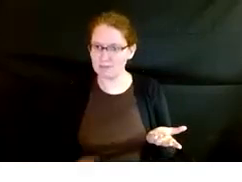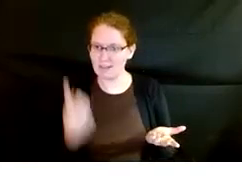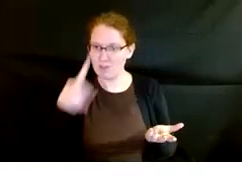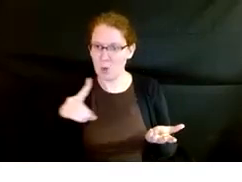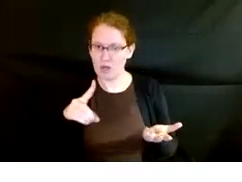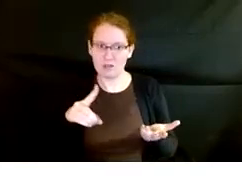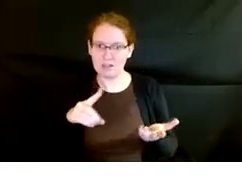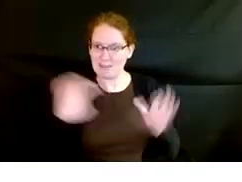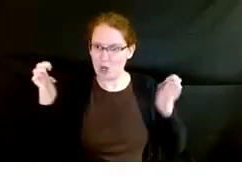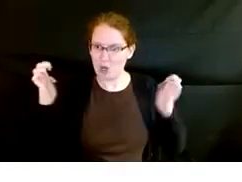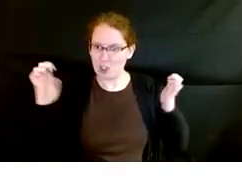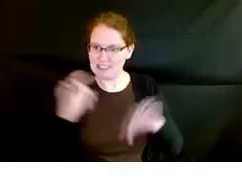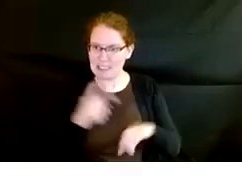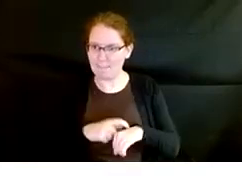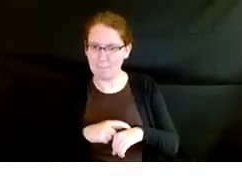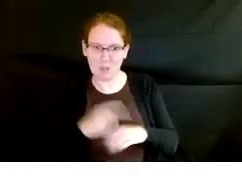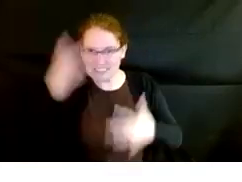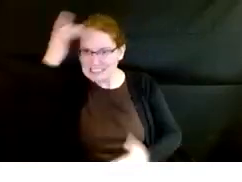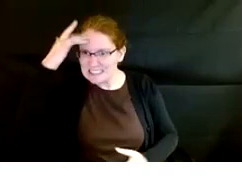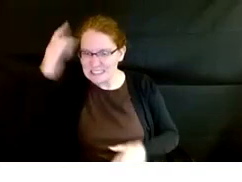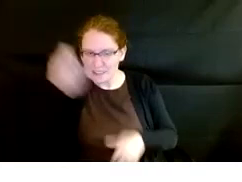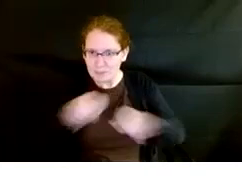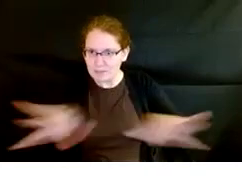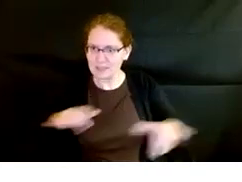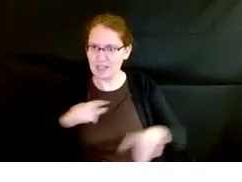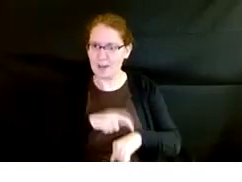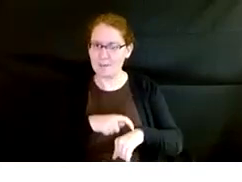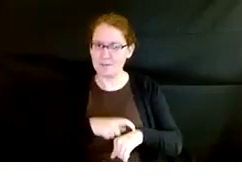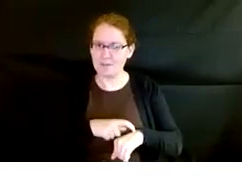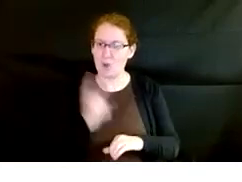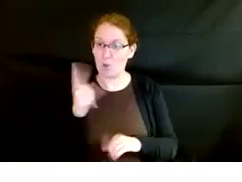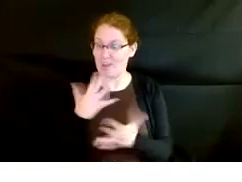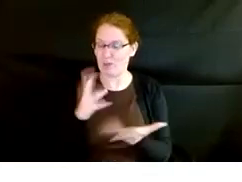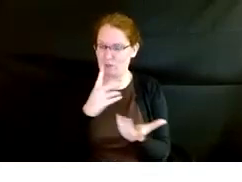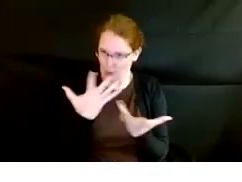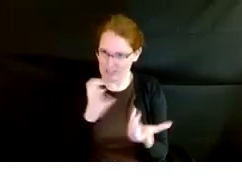emergencies and so one of the things we built in when we were helping revise these guidelines